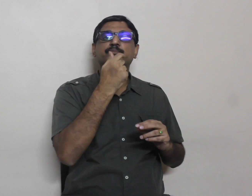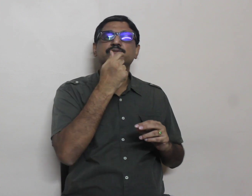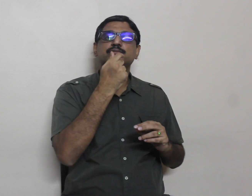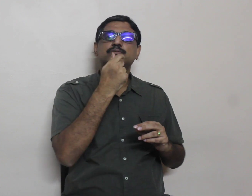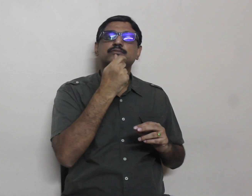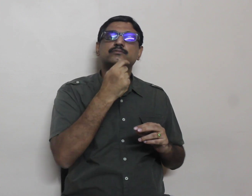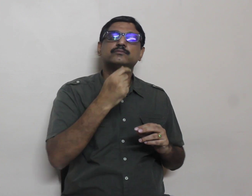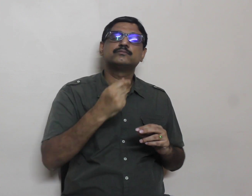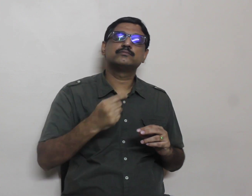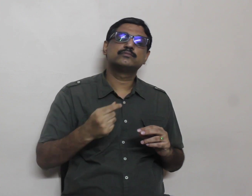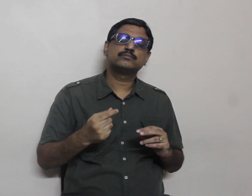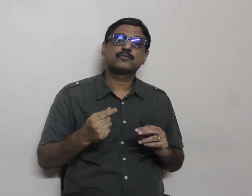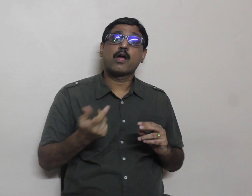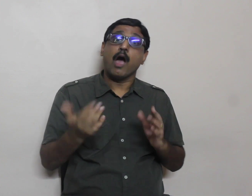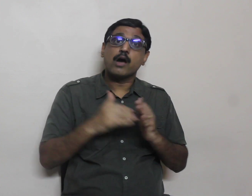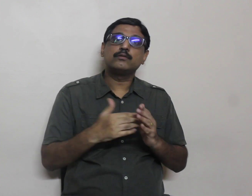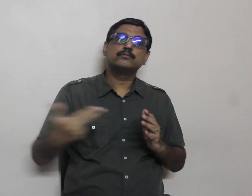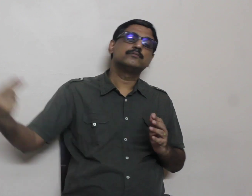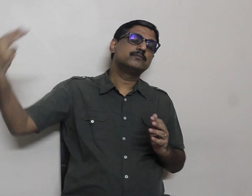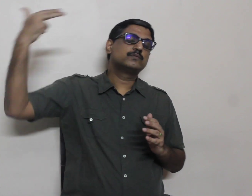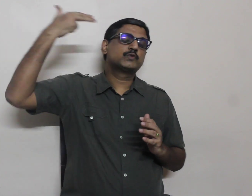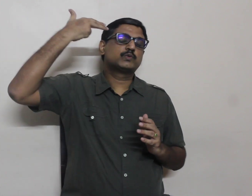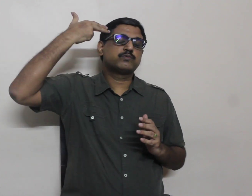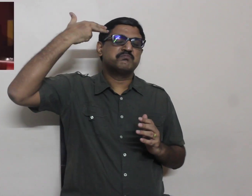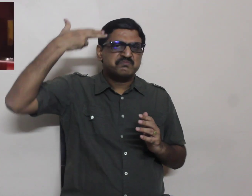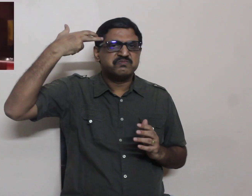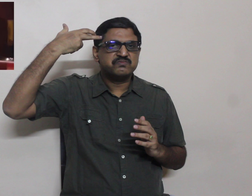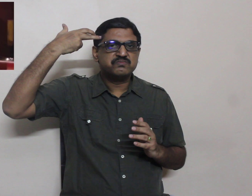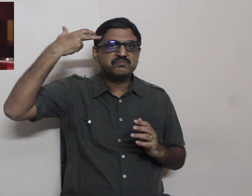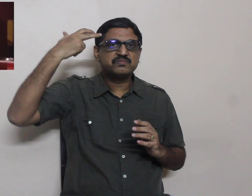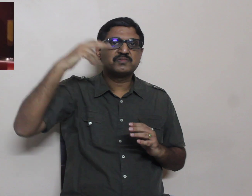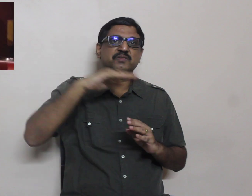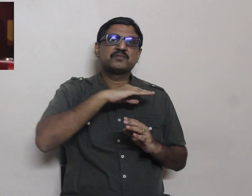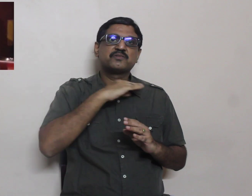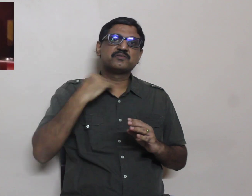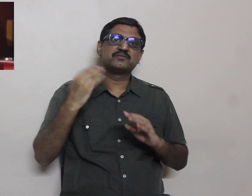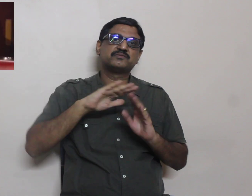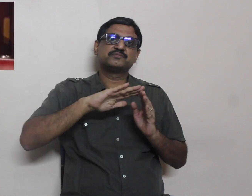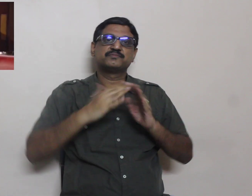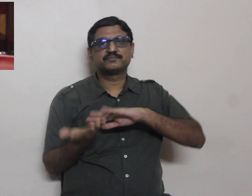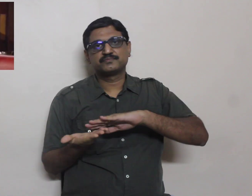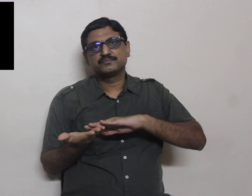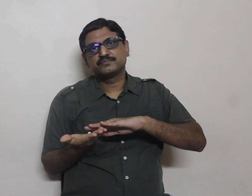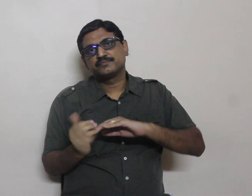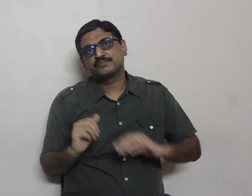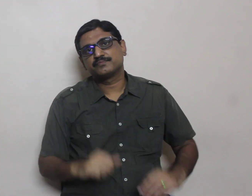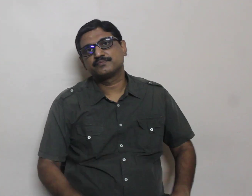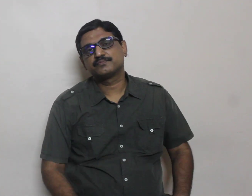He was very upset. So he took drugs and shot himself and finally he died.